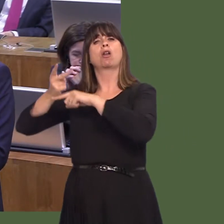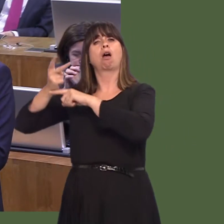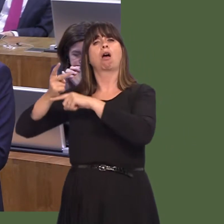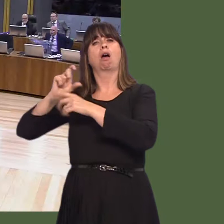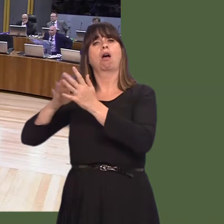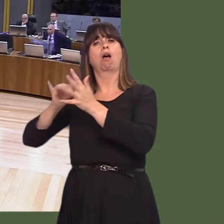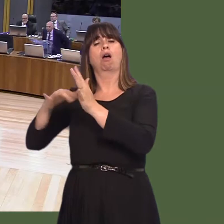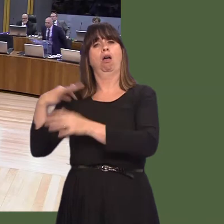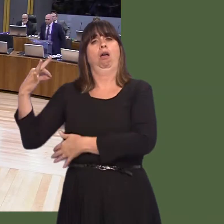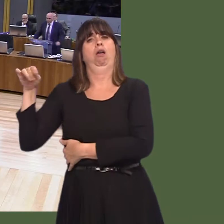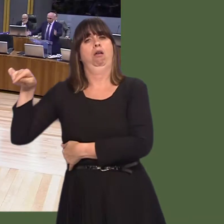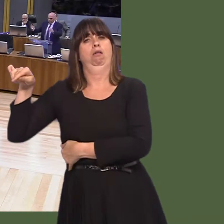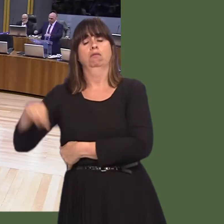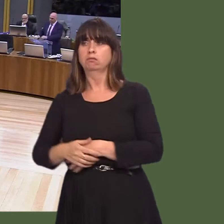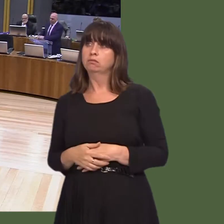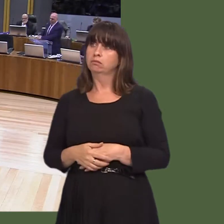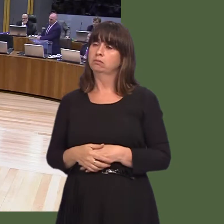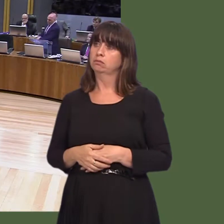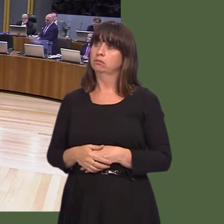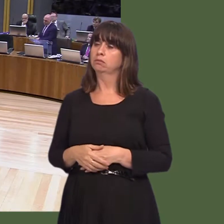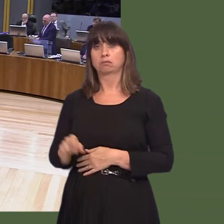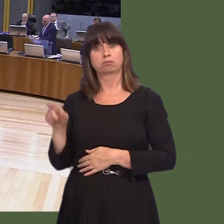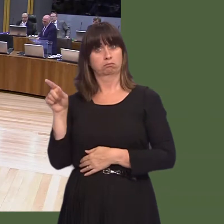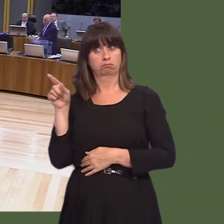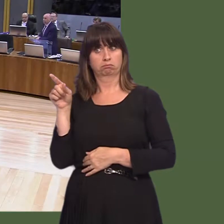Paul Davies AM: Well, First Minister, you'll be aware of the very worrying report published